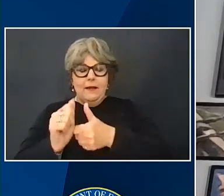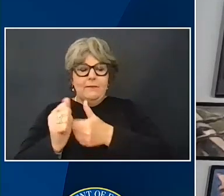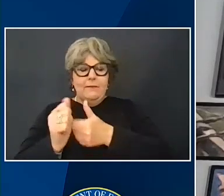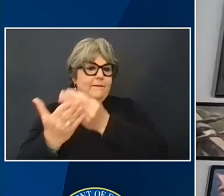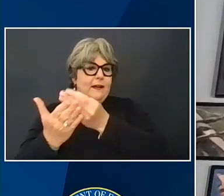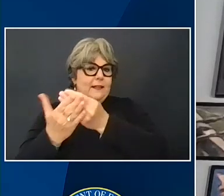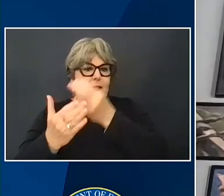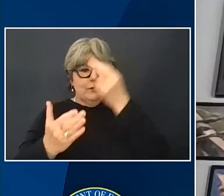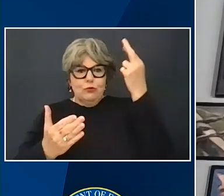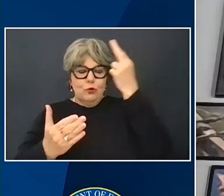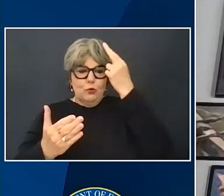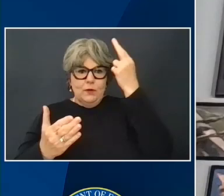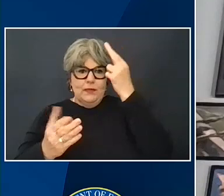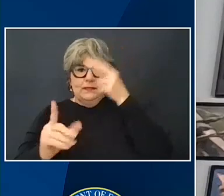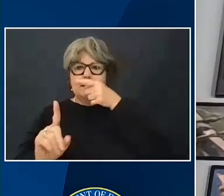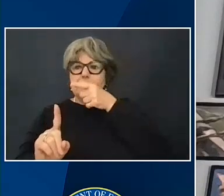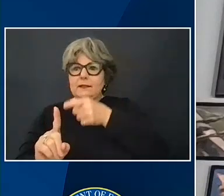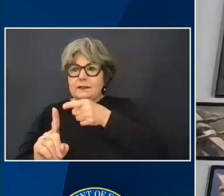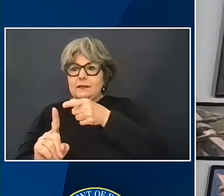think that maybe may have been the case.